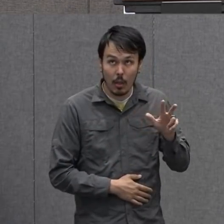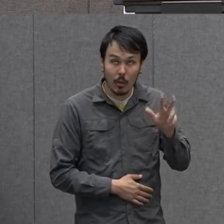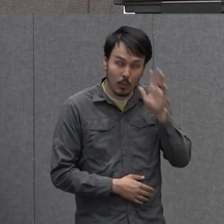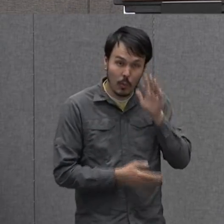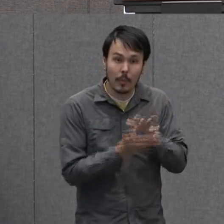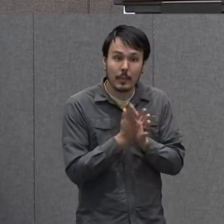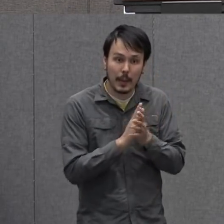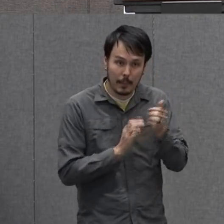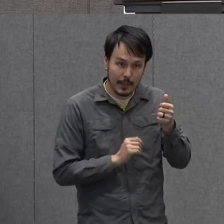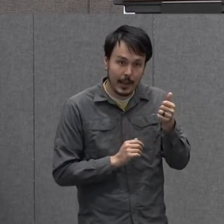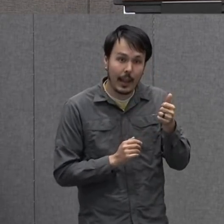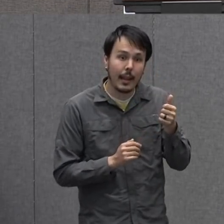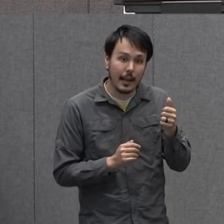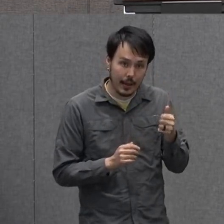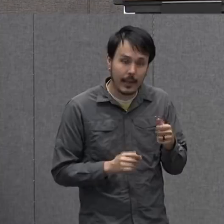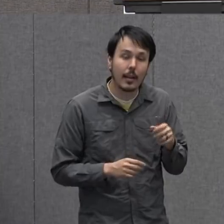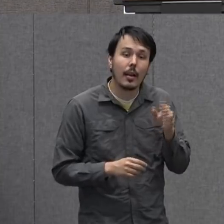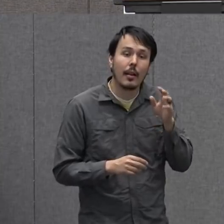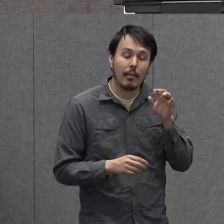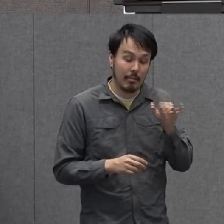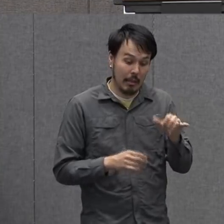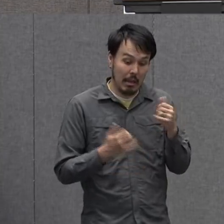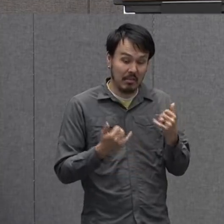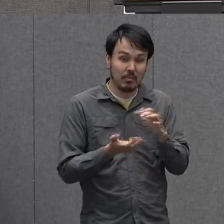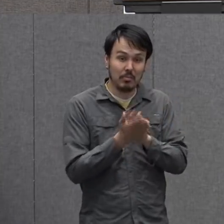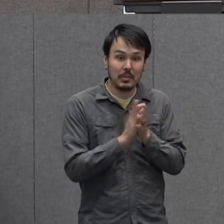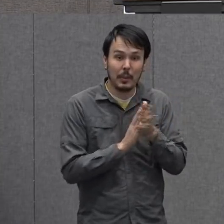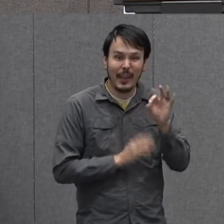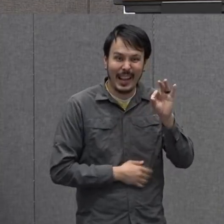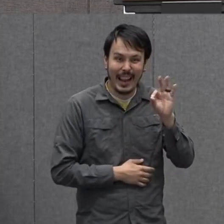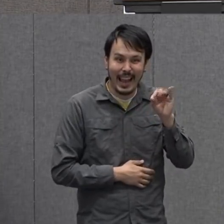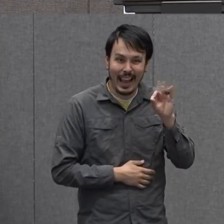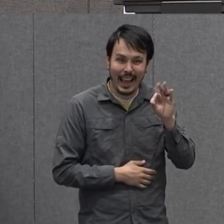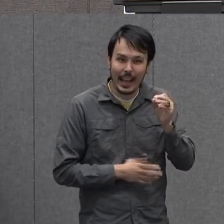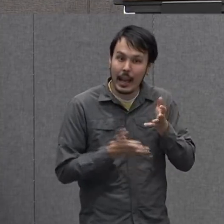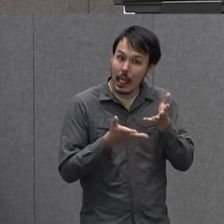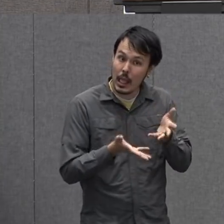would be 90 and then that leaves us with